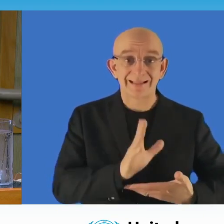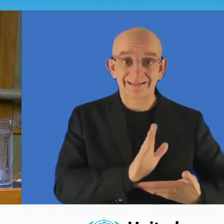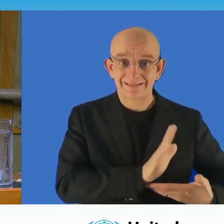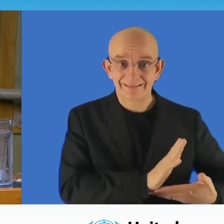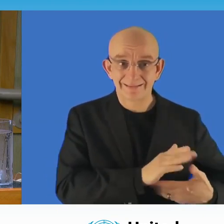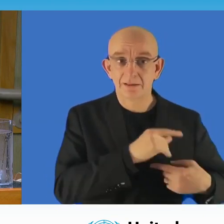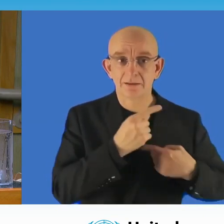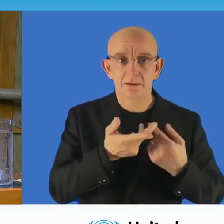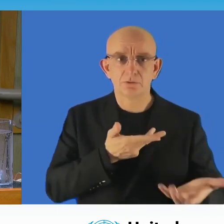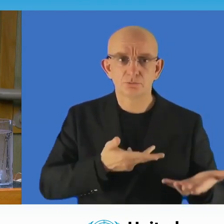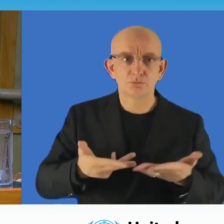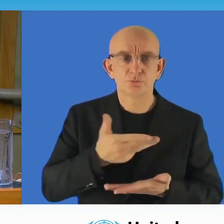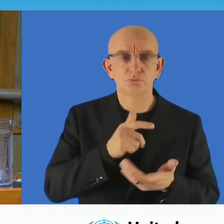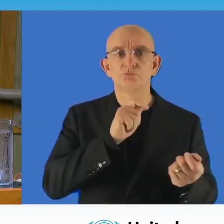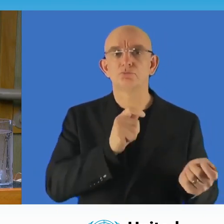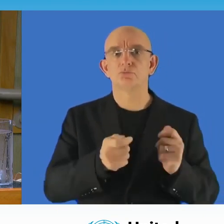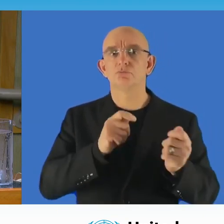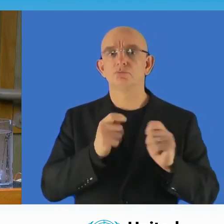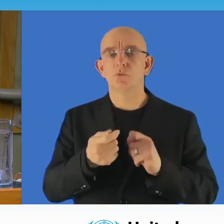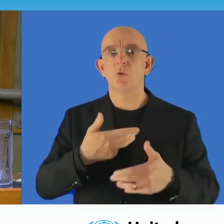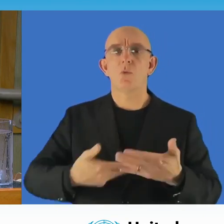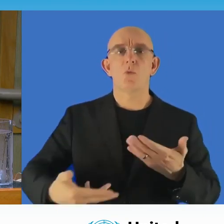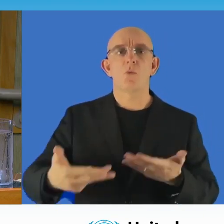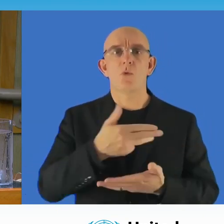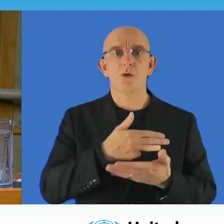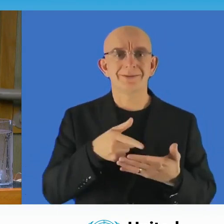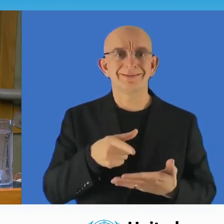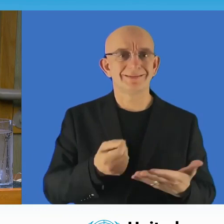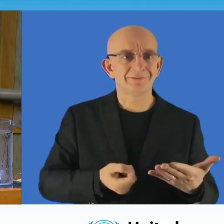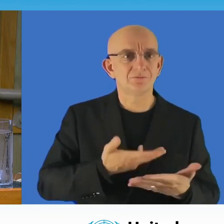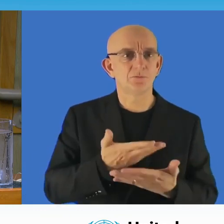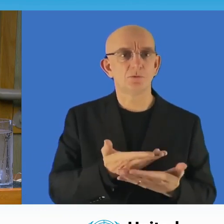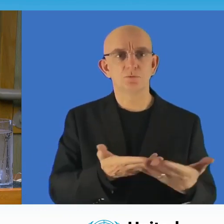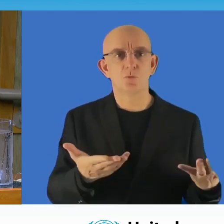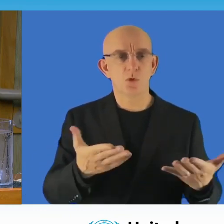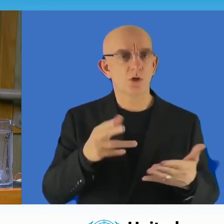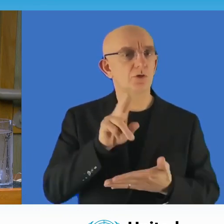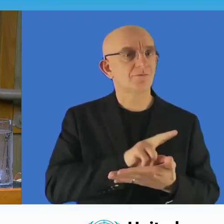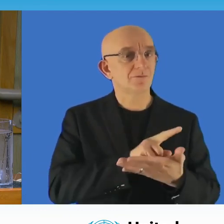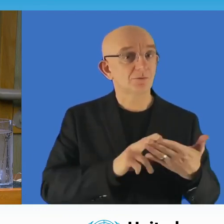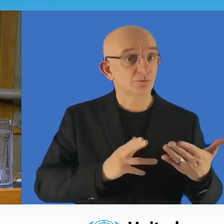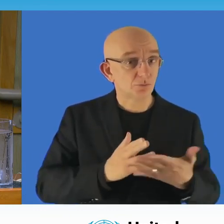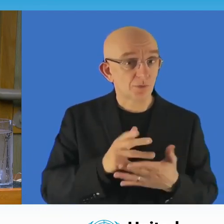reflected in the global discourse taking place in multiple forums therefore it is incumbent on